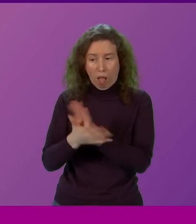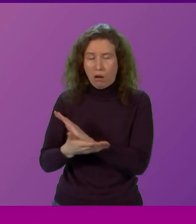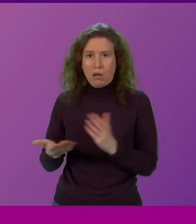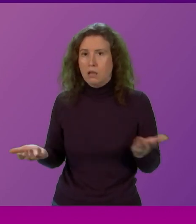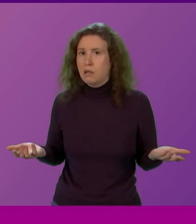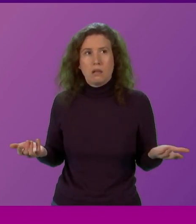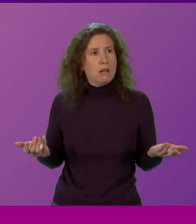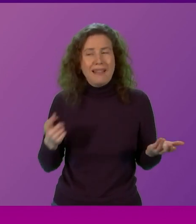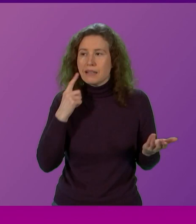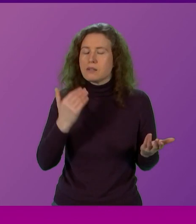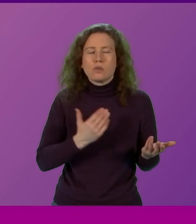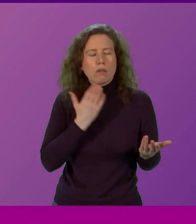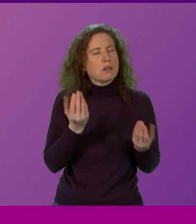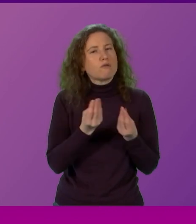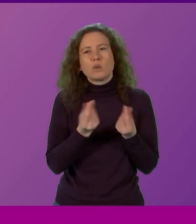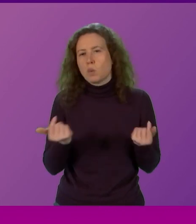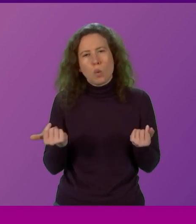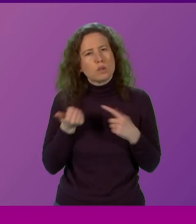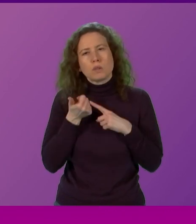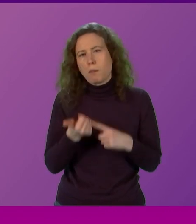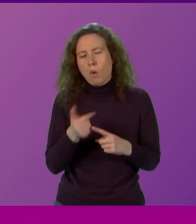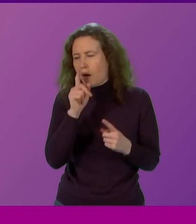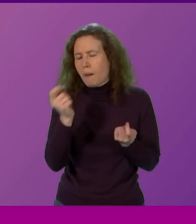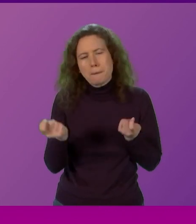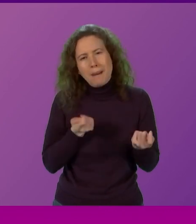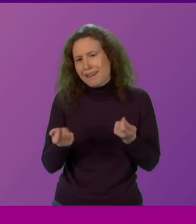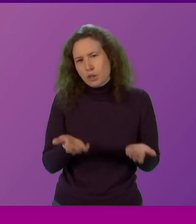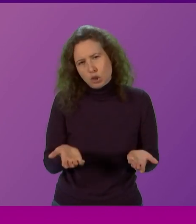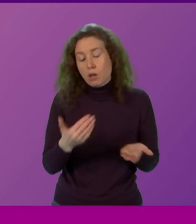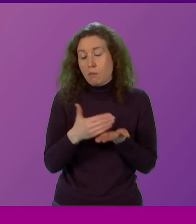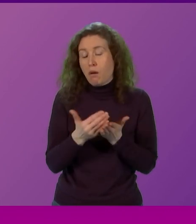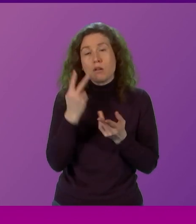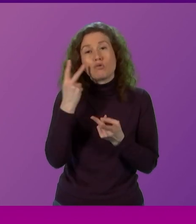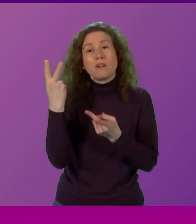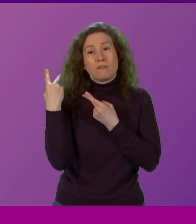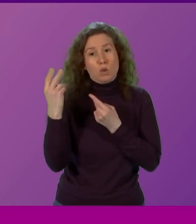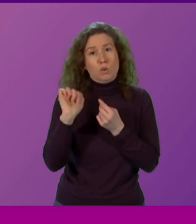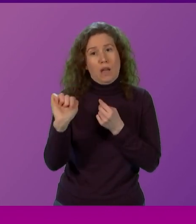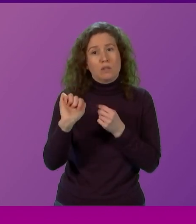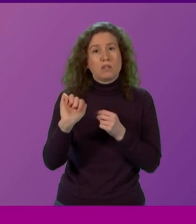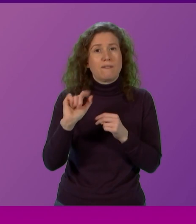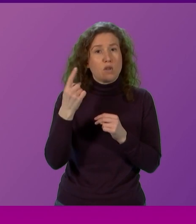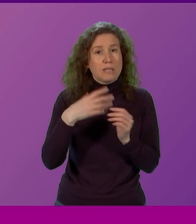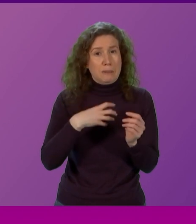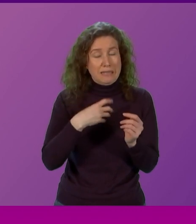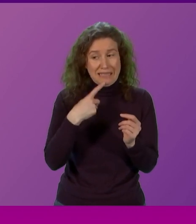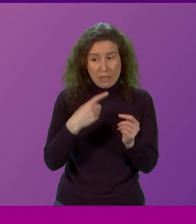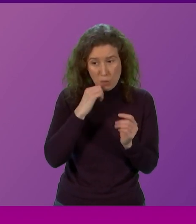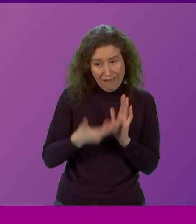They do not think that there are sufficient resources to be able to manage it, so, as part of the reviews that the First Minister has set out, will additional resources be